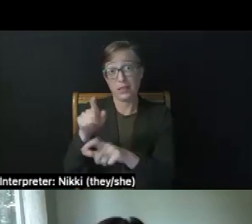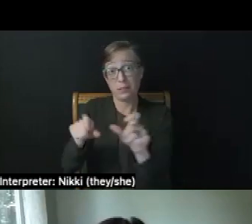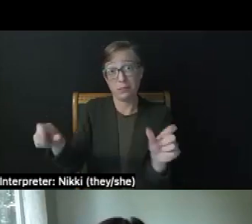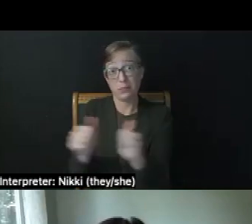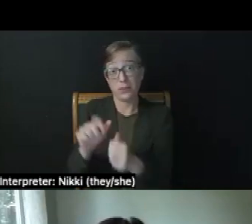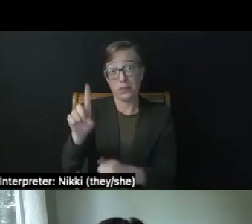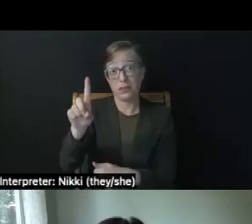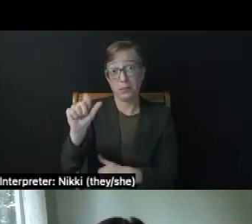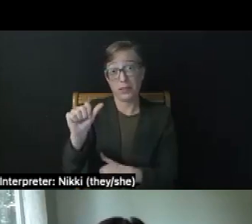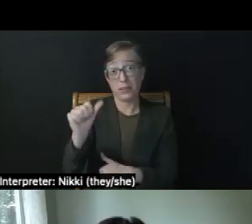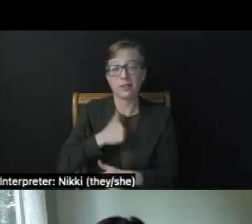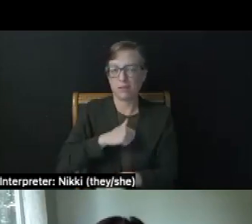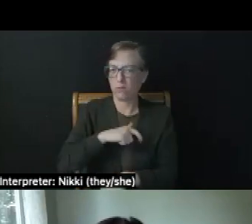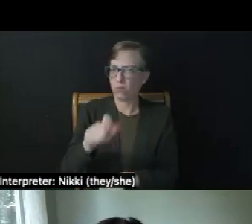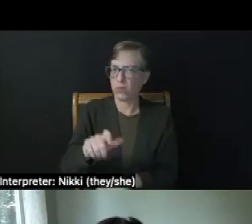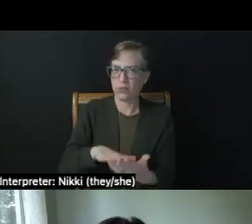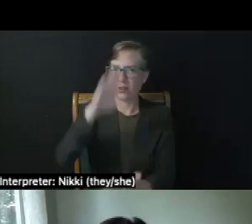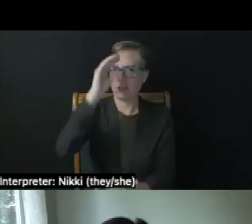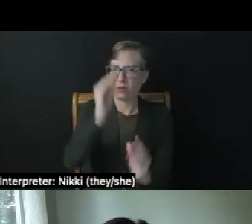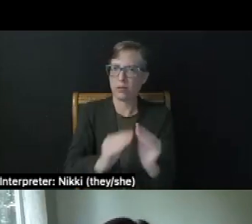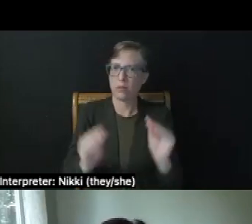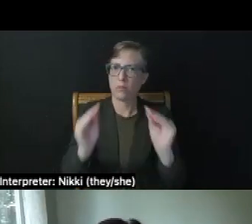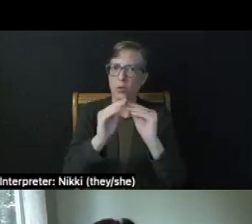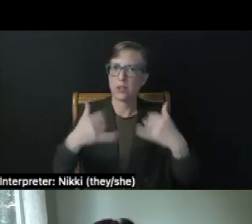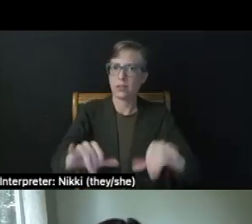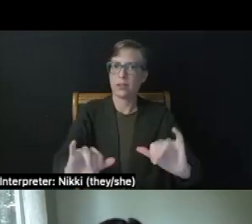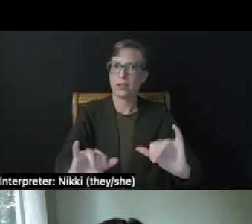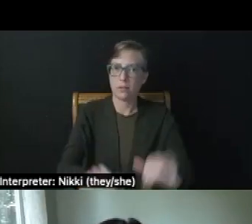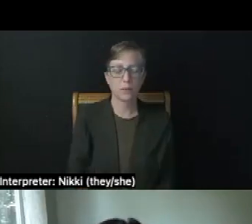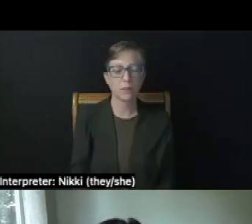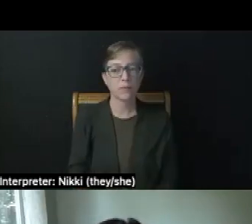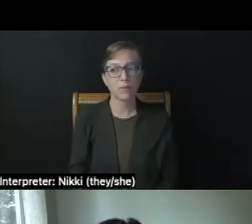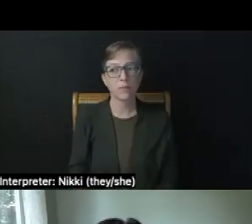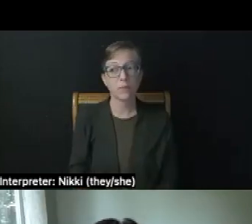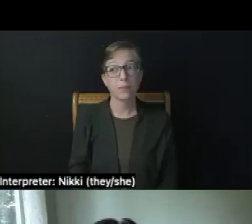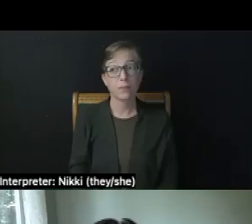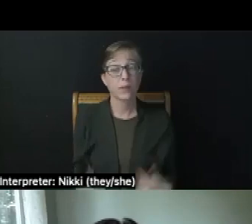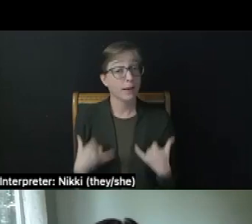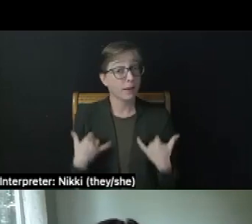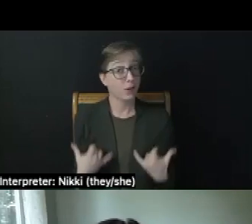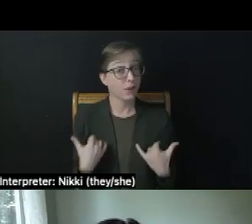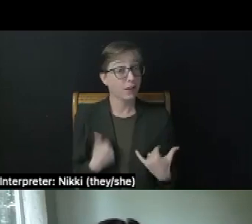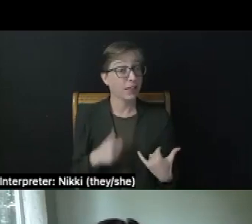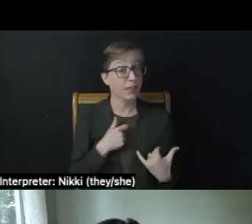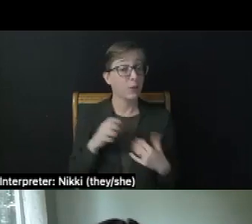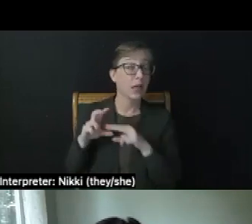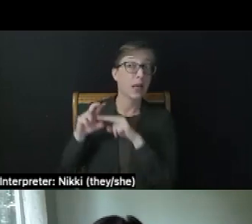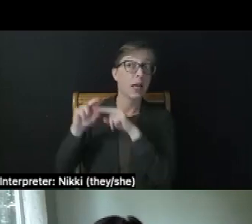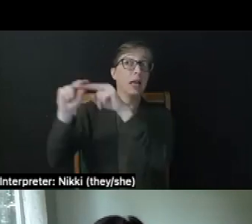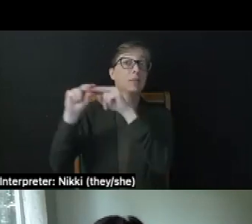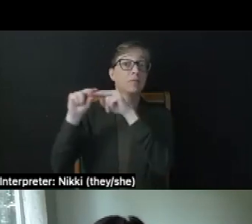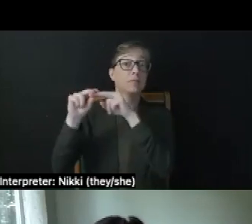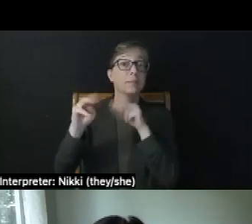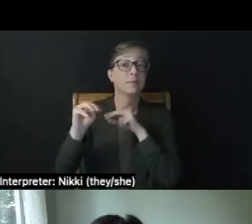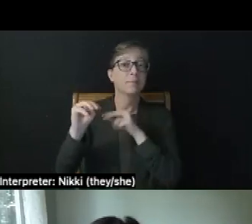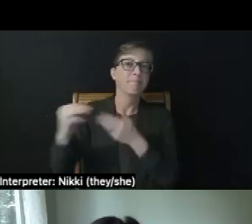So we are right now obtaining Medicaid, Medicaid claims data to